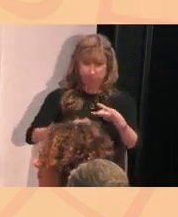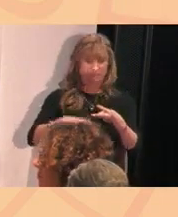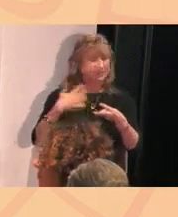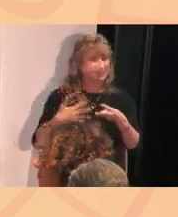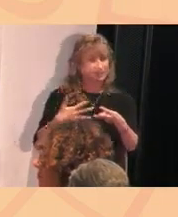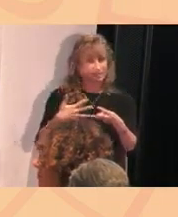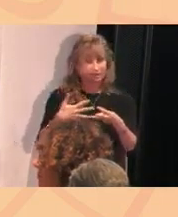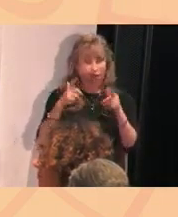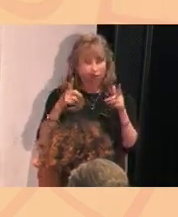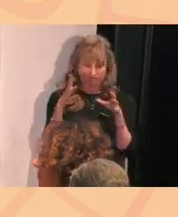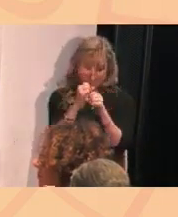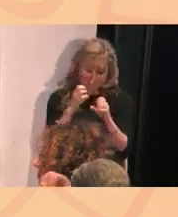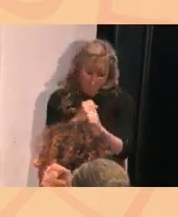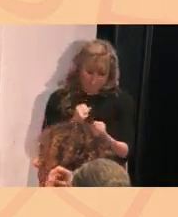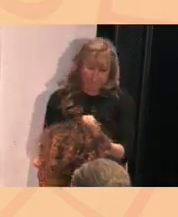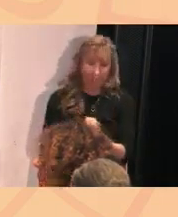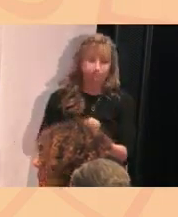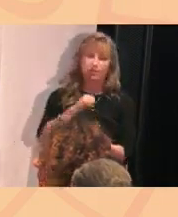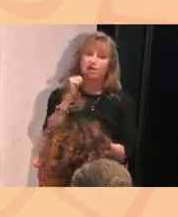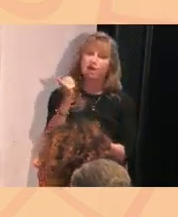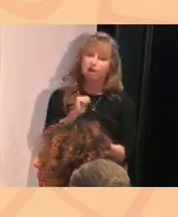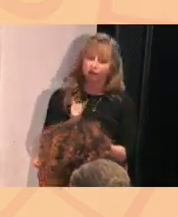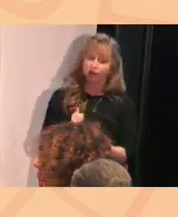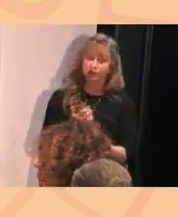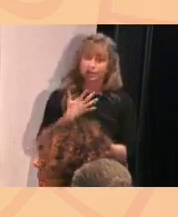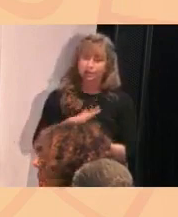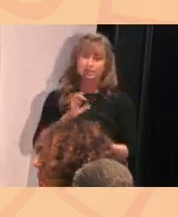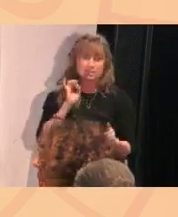So yeah, I think that was trying to cram a whole lot into three episodes.